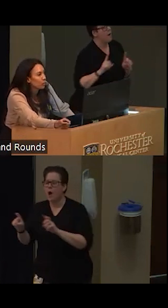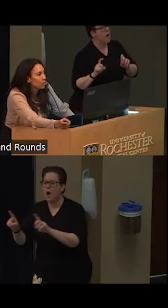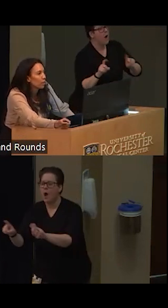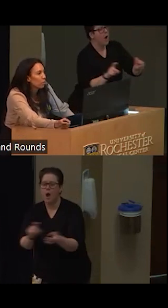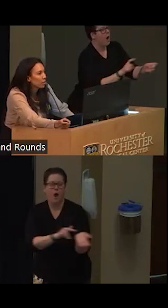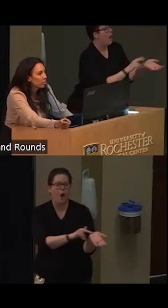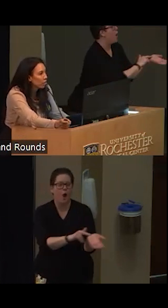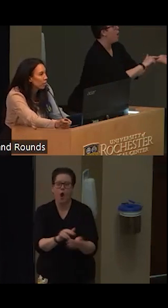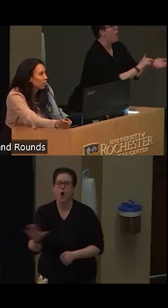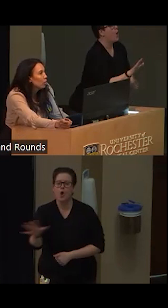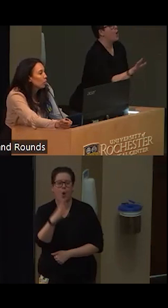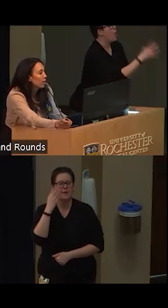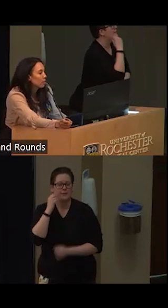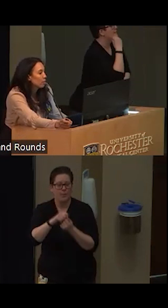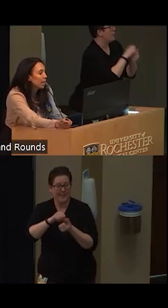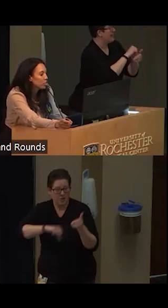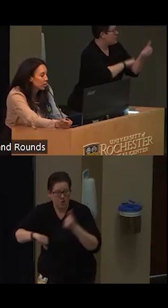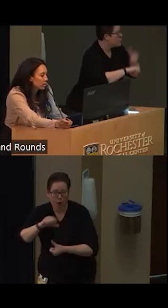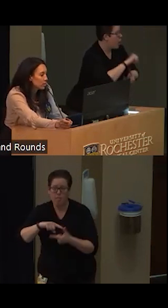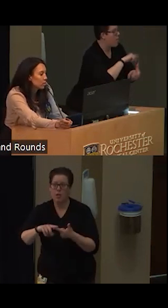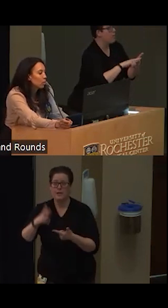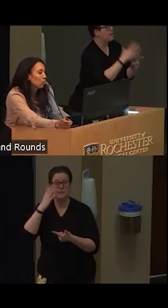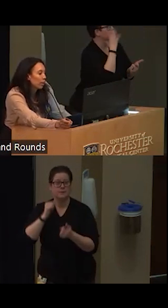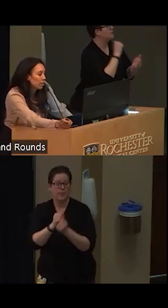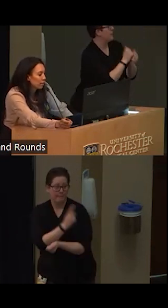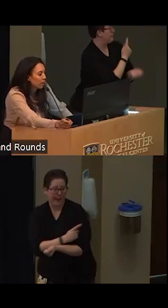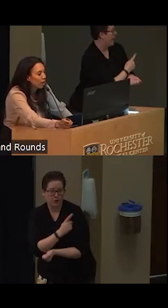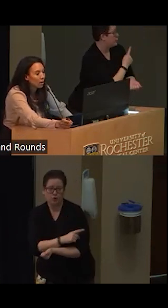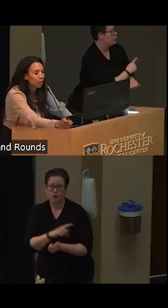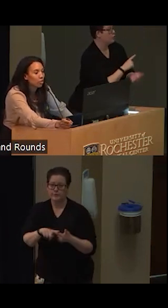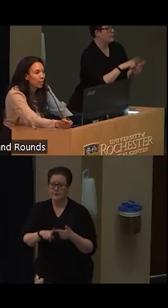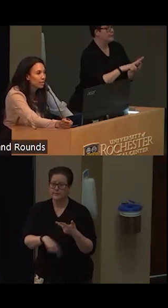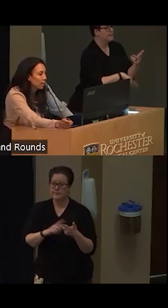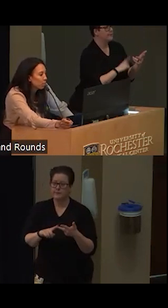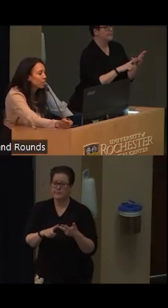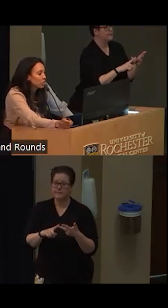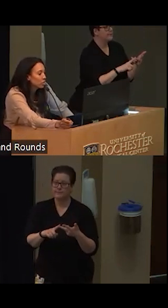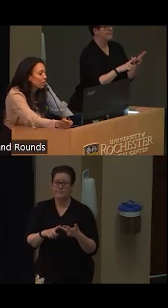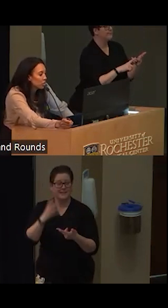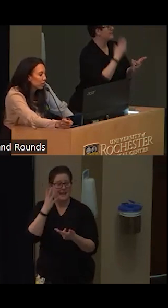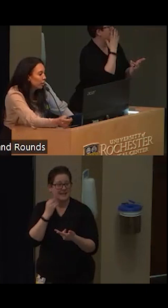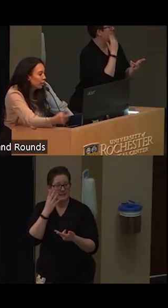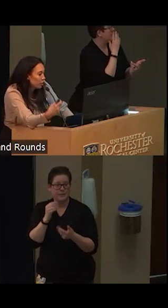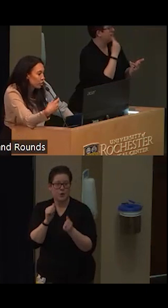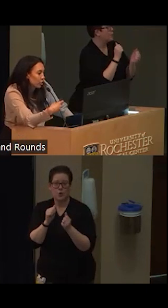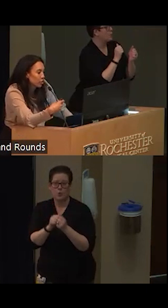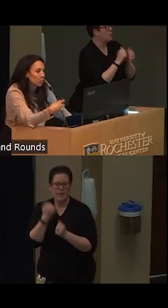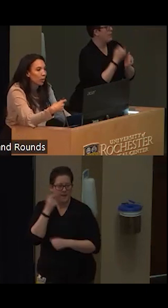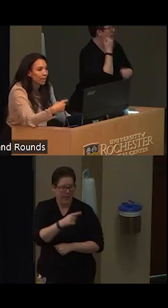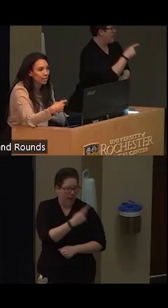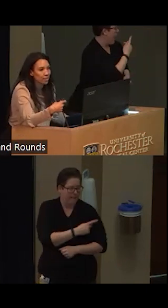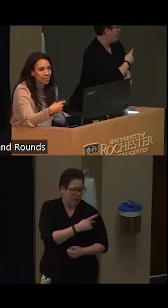was with with each other with patients with addressing patient-to-patient concerns what is